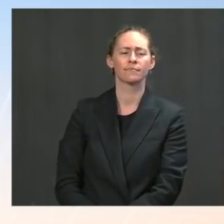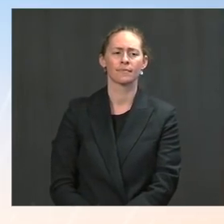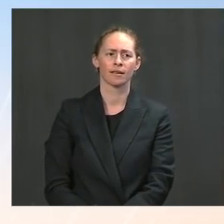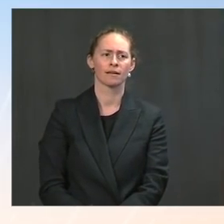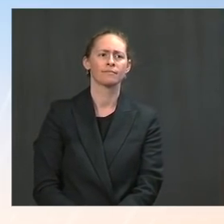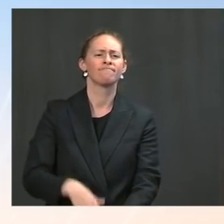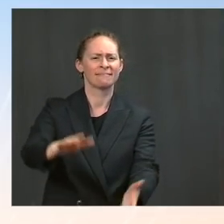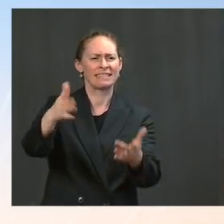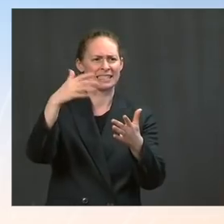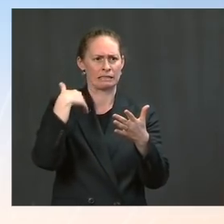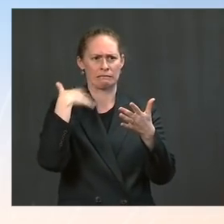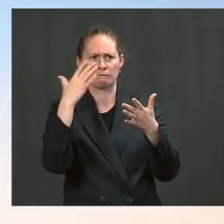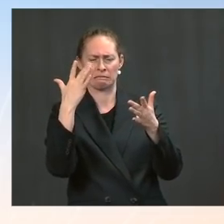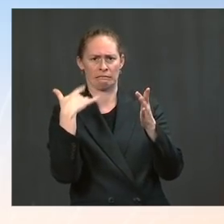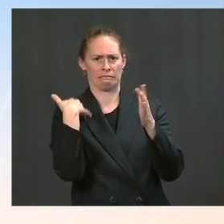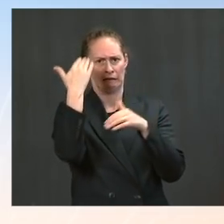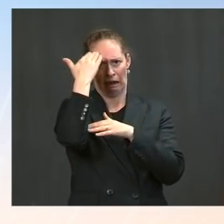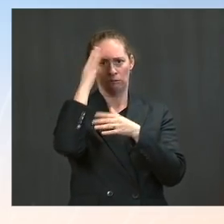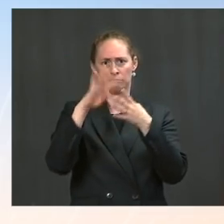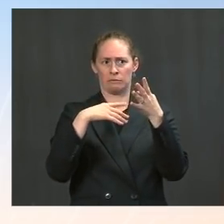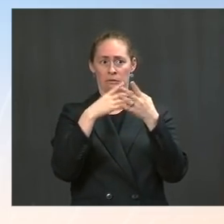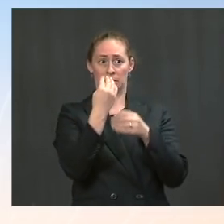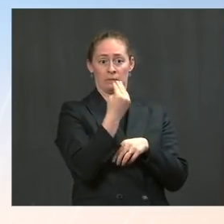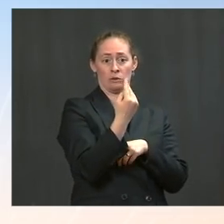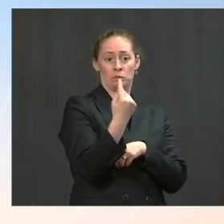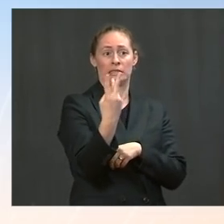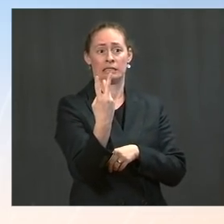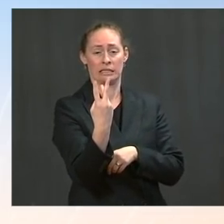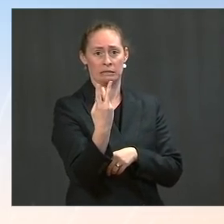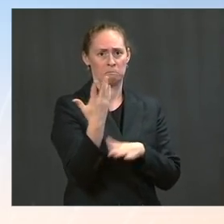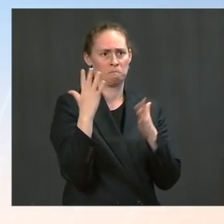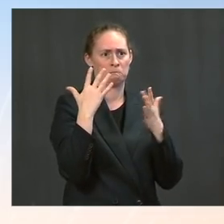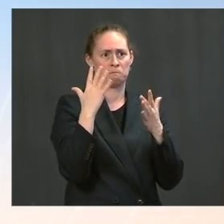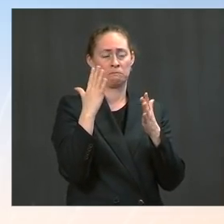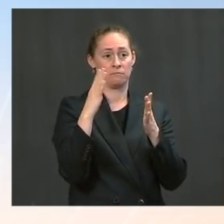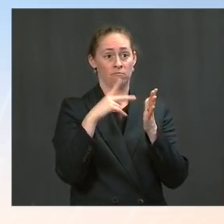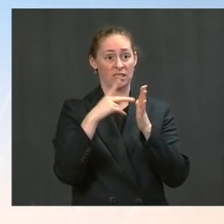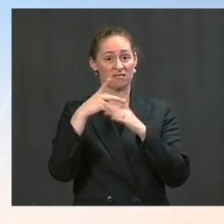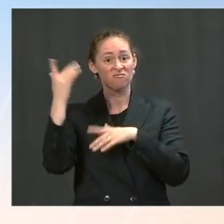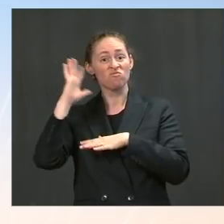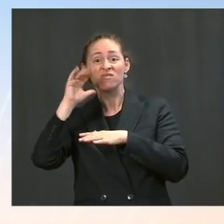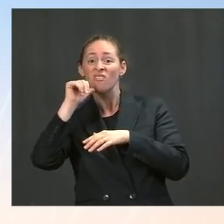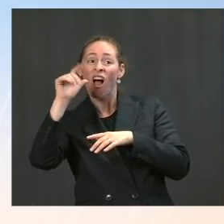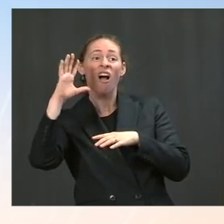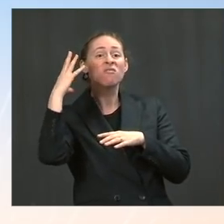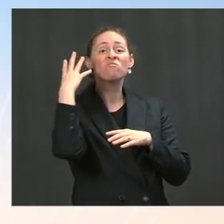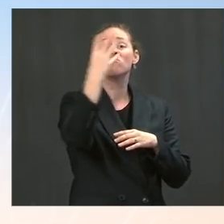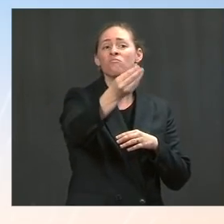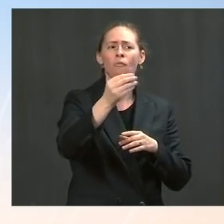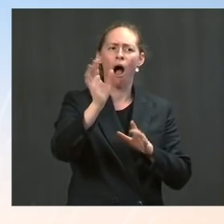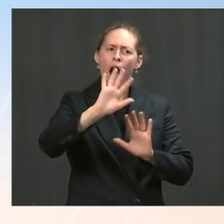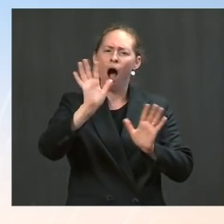So it doesn't mean that he's not going to go out in the country and talk about a range of important priorities in the future. And I don't want you to take it that way.